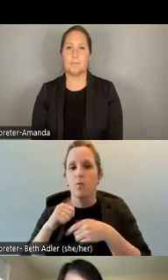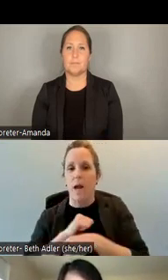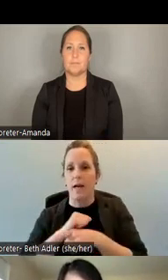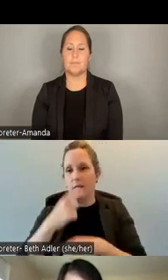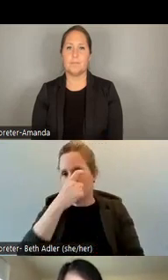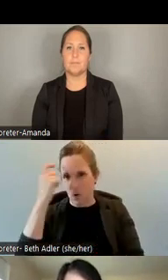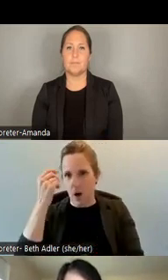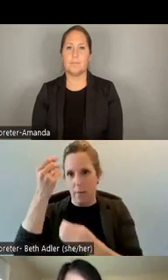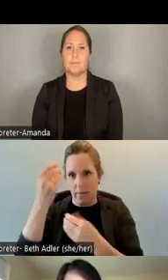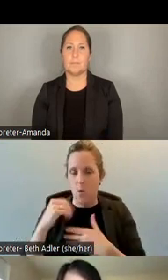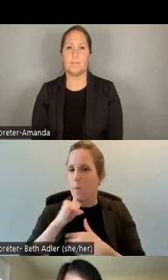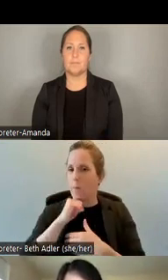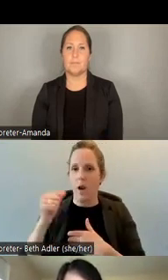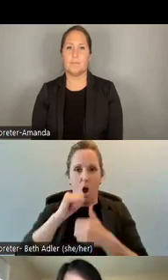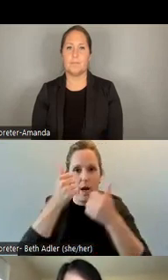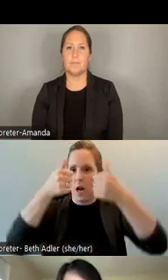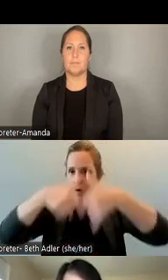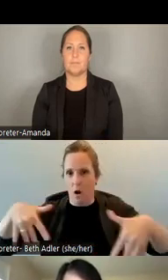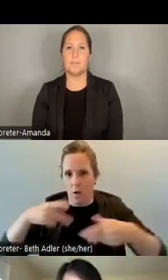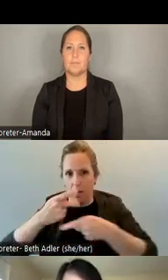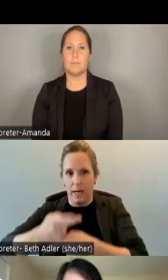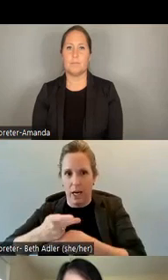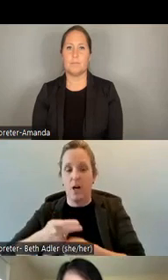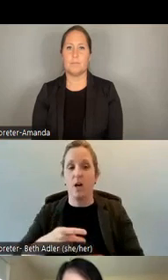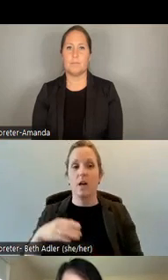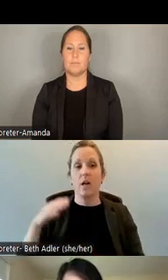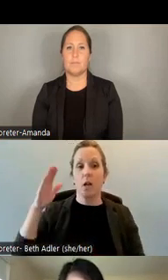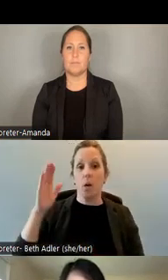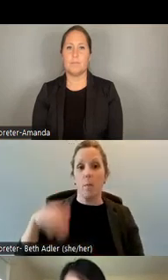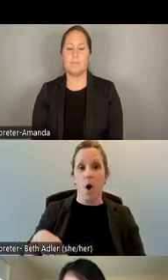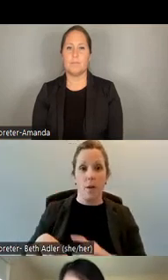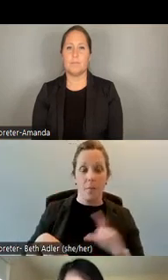corner I'm with my wonderful case manager and nurse practitioner colleague as mentioned we